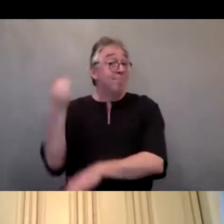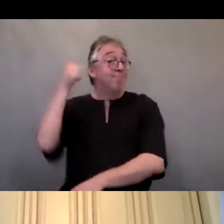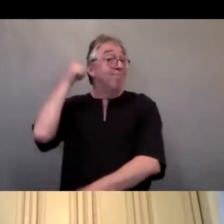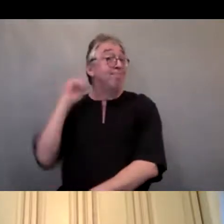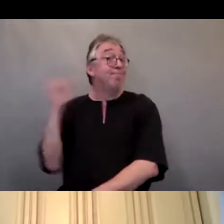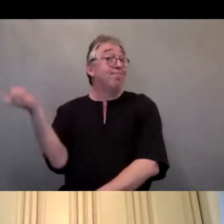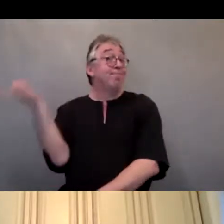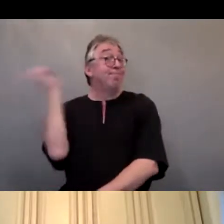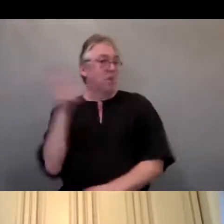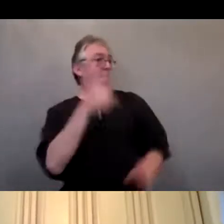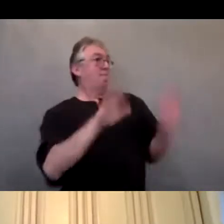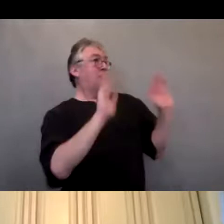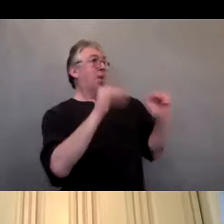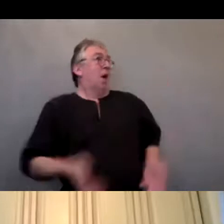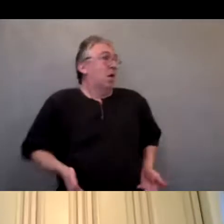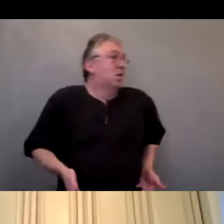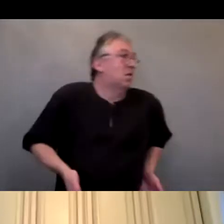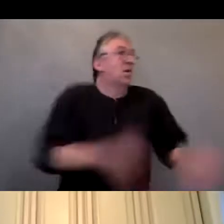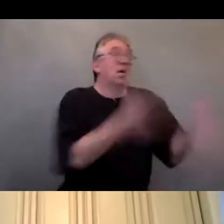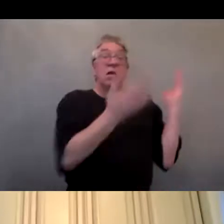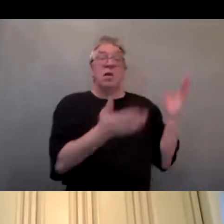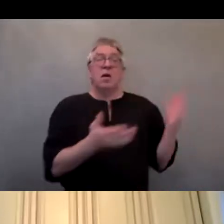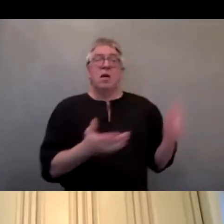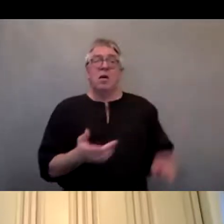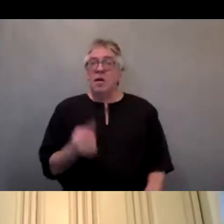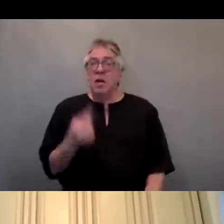I've gotten what we need from you and it's, you are gone. I